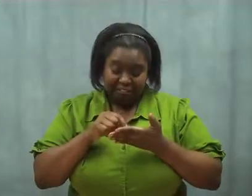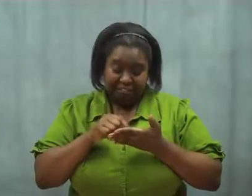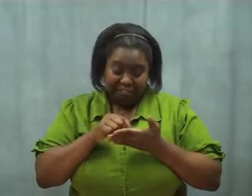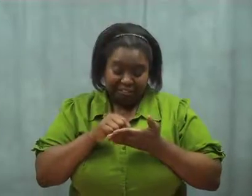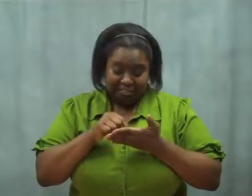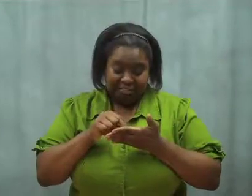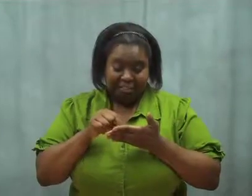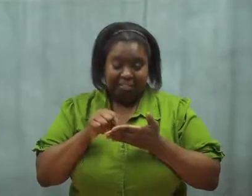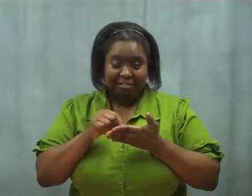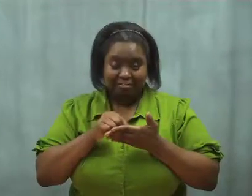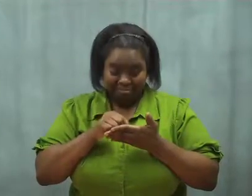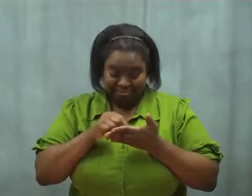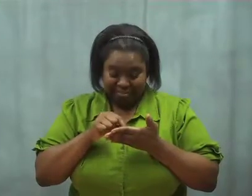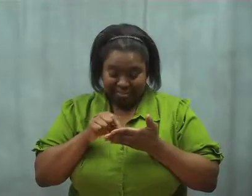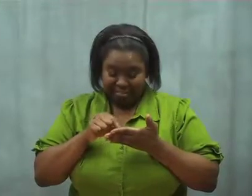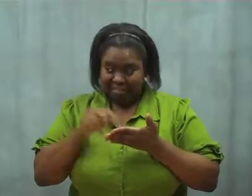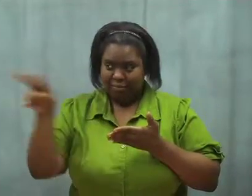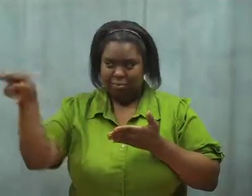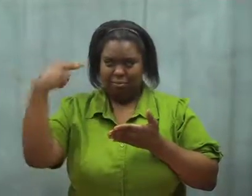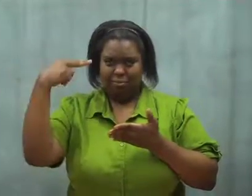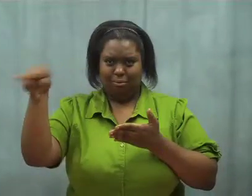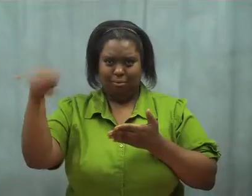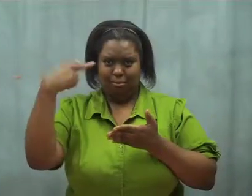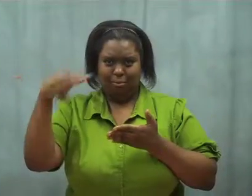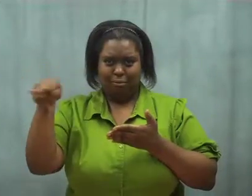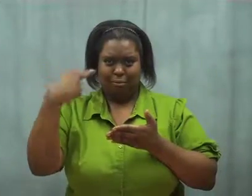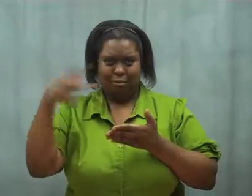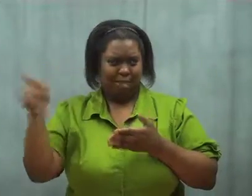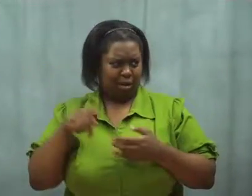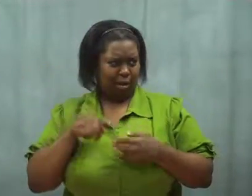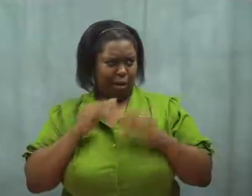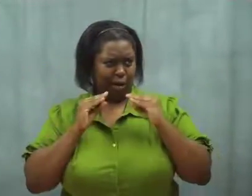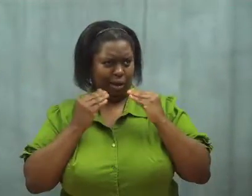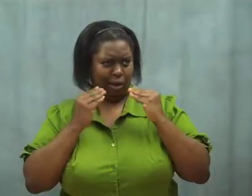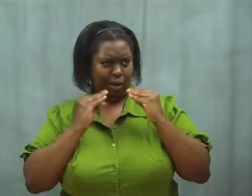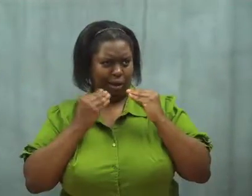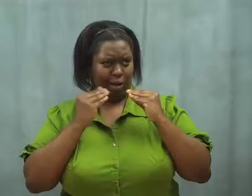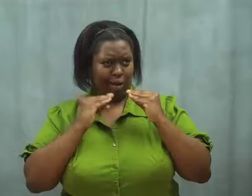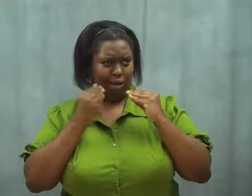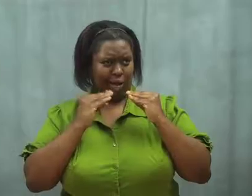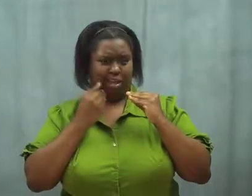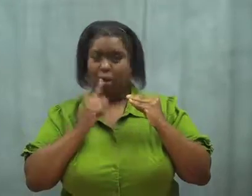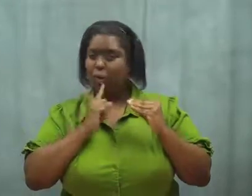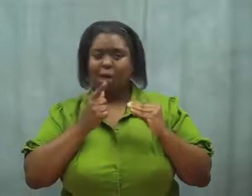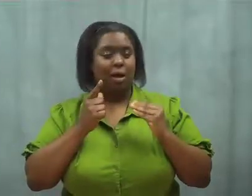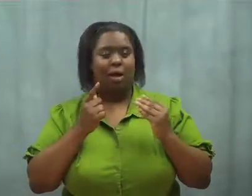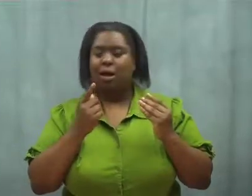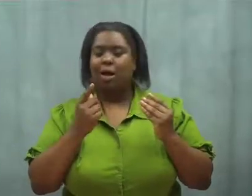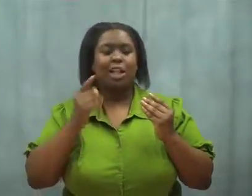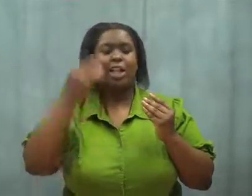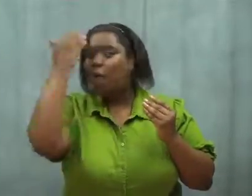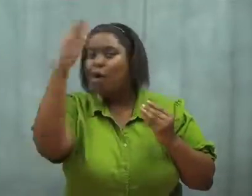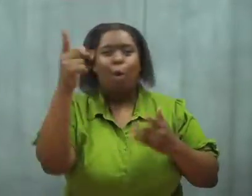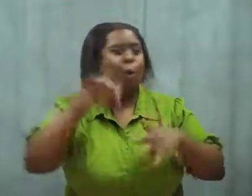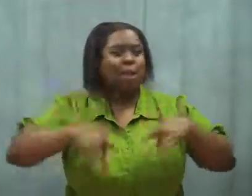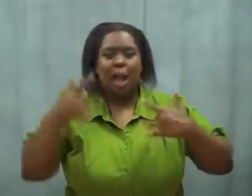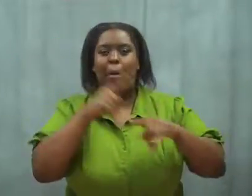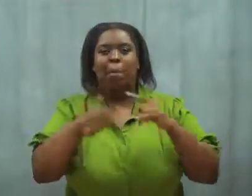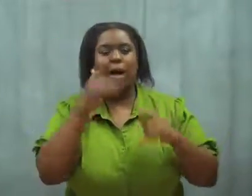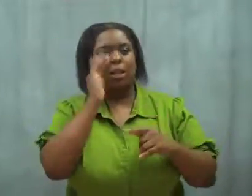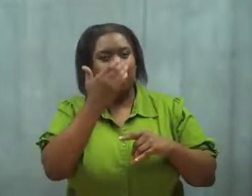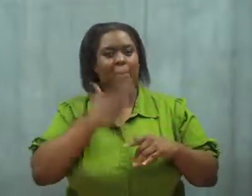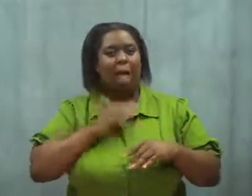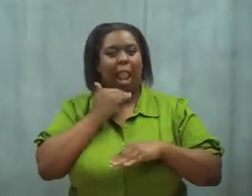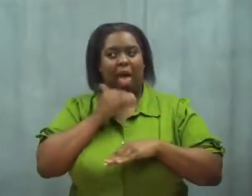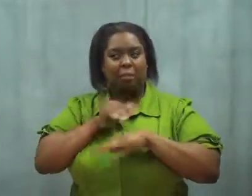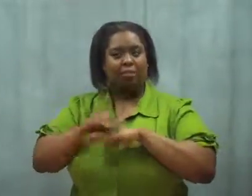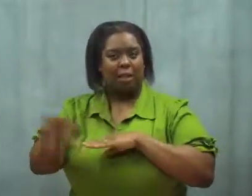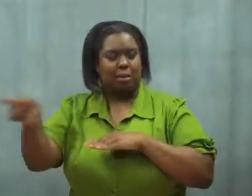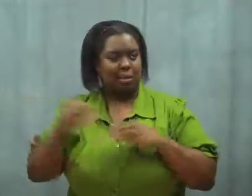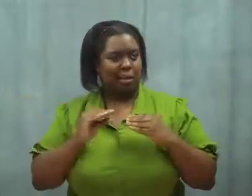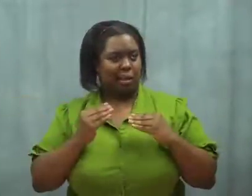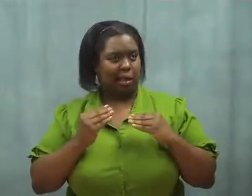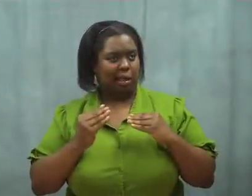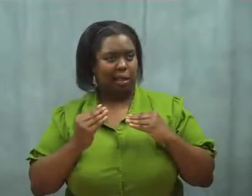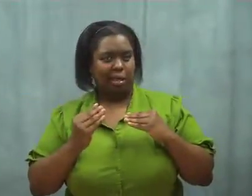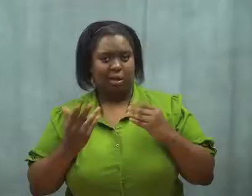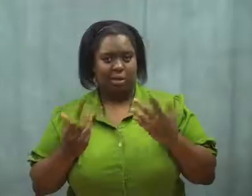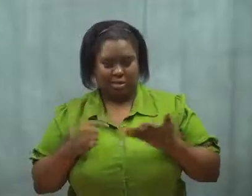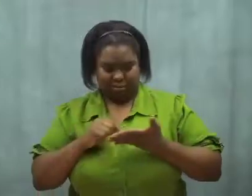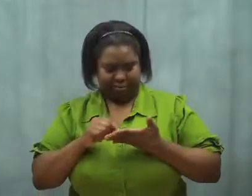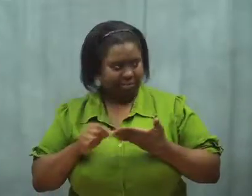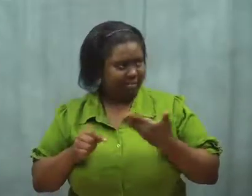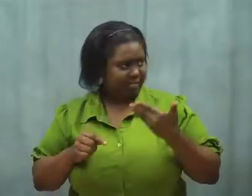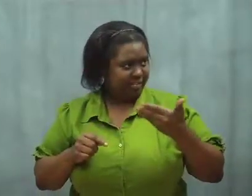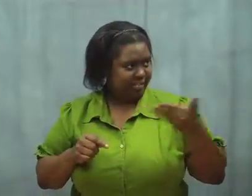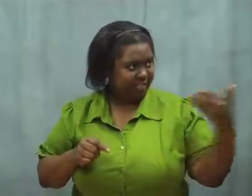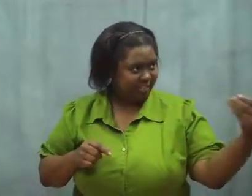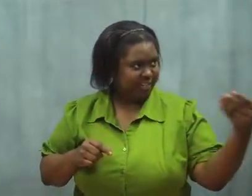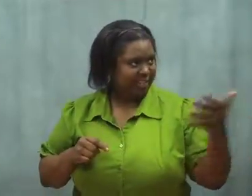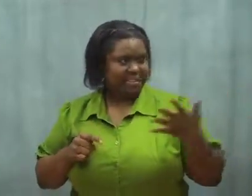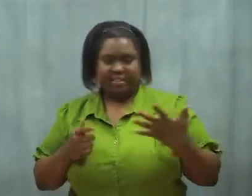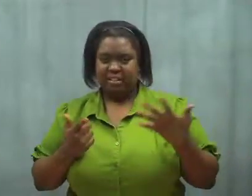As I wrote, the other person was looking at me too, sort of smiling.